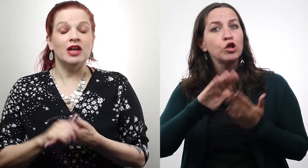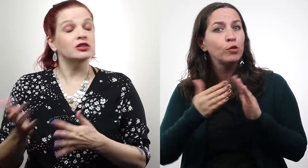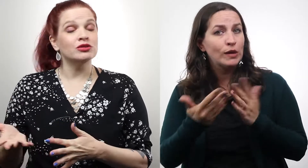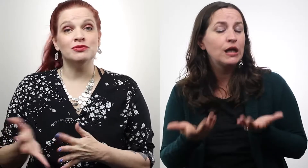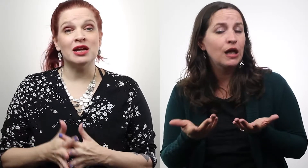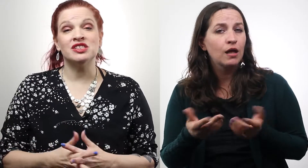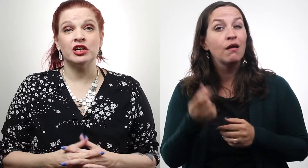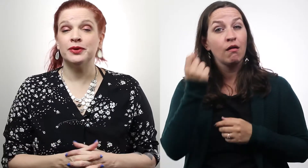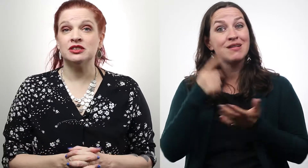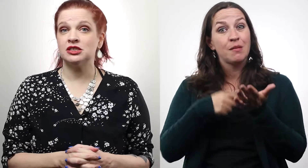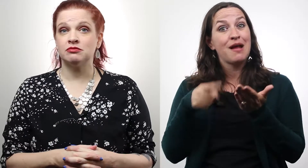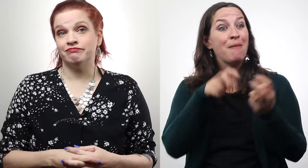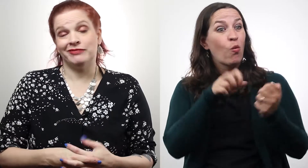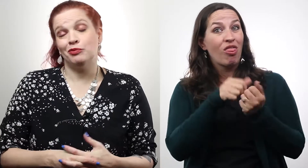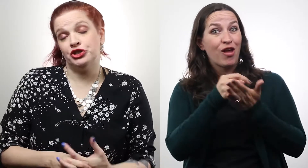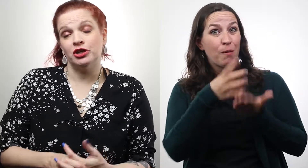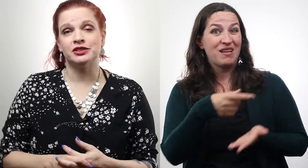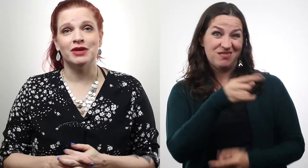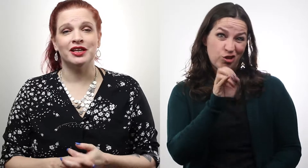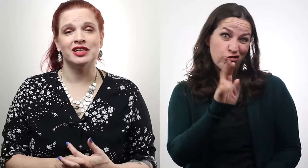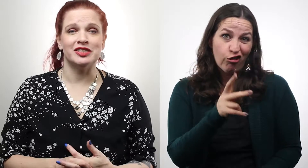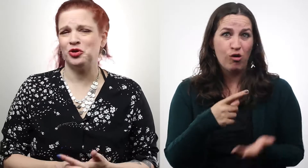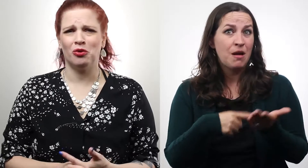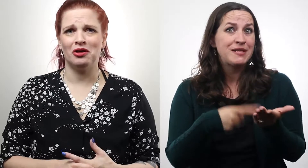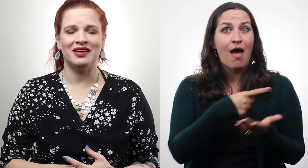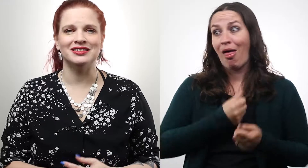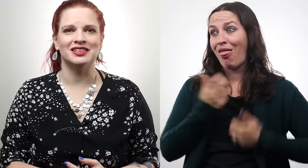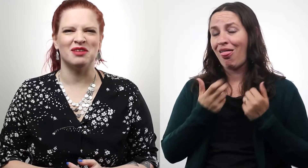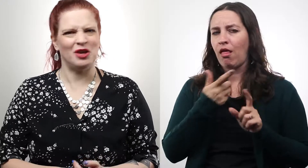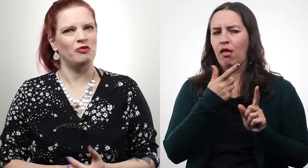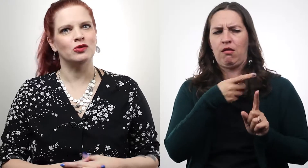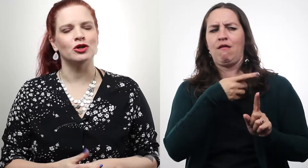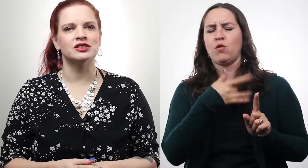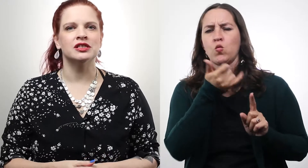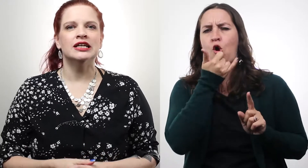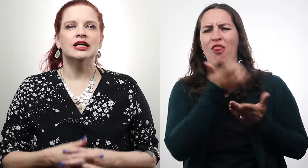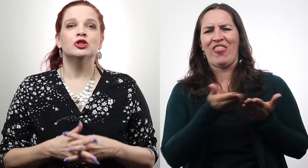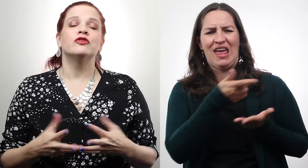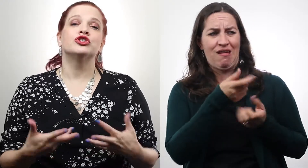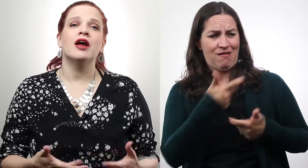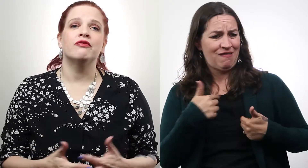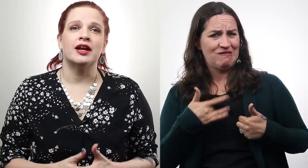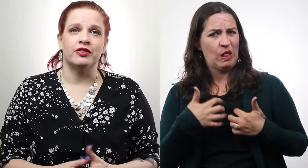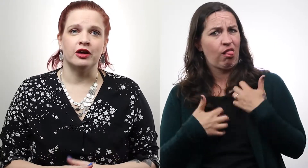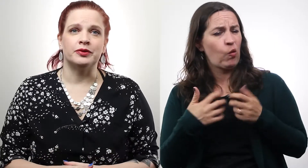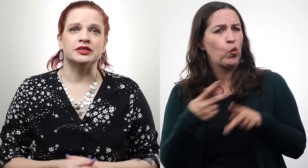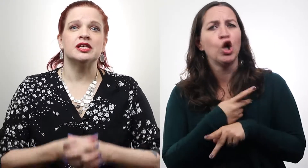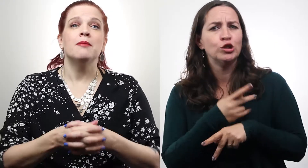And also, sometimes therapists can be jerks and can tell you wrong things and can make you feel worse. So if you're trying to find a therapist,